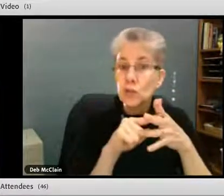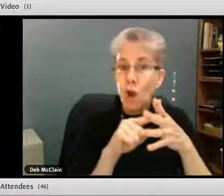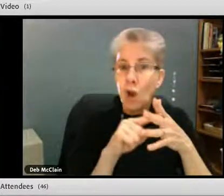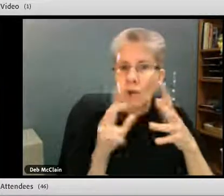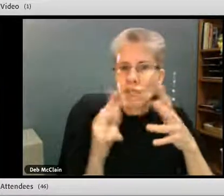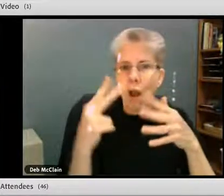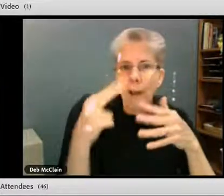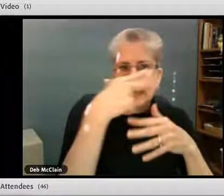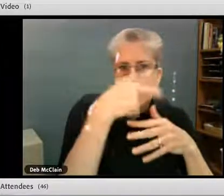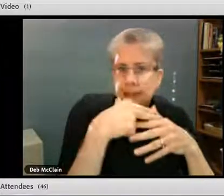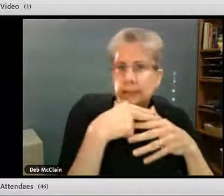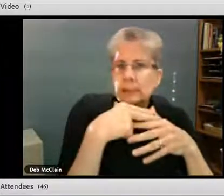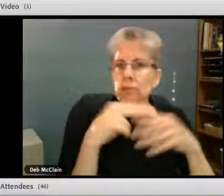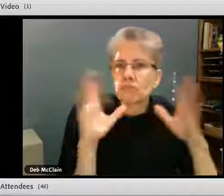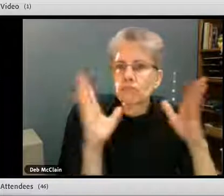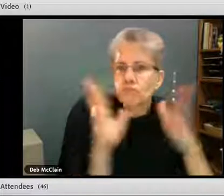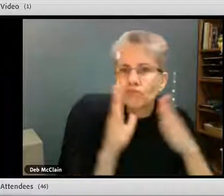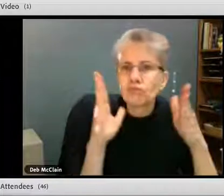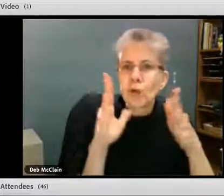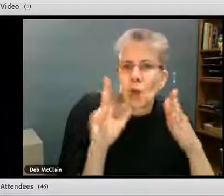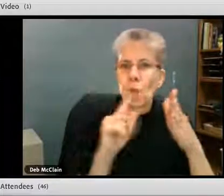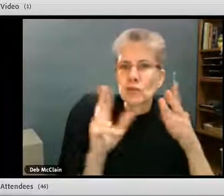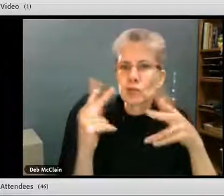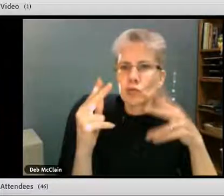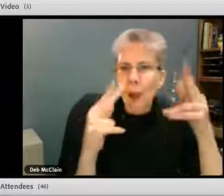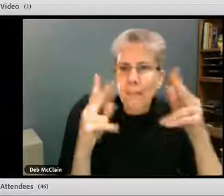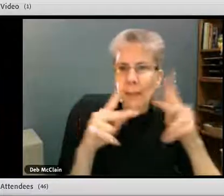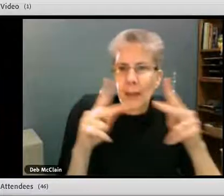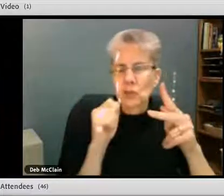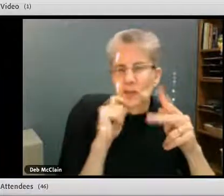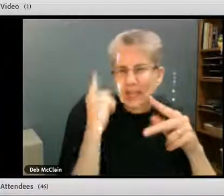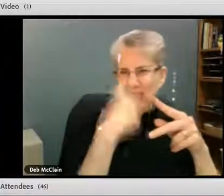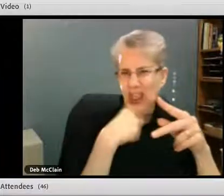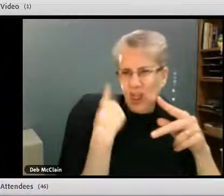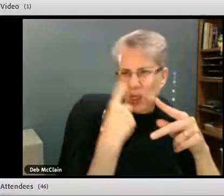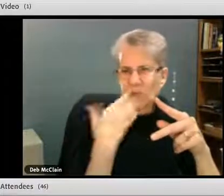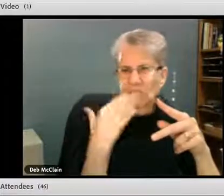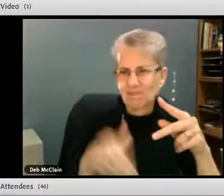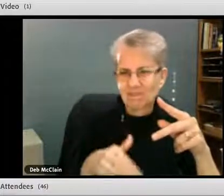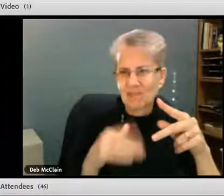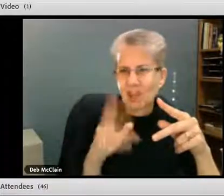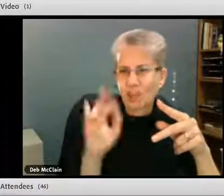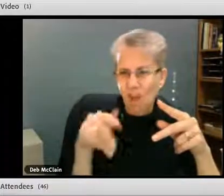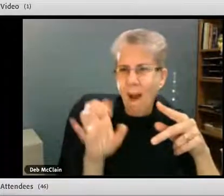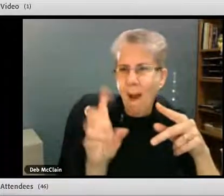about where to crop on people so it doesn't look bizarrely cropped. So you want to kind of look through that.